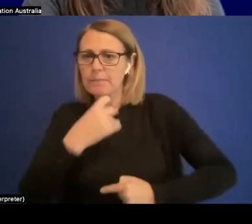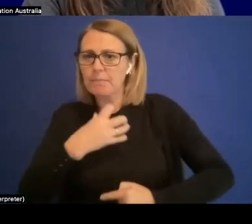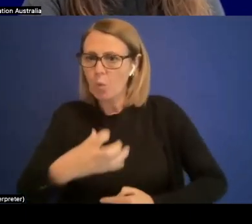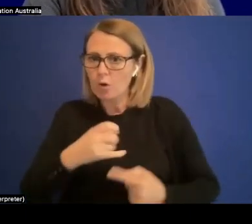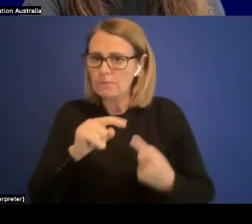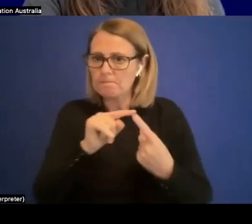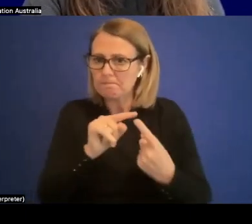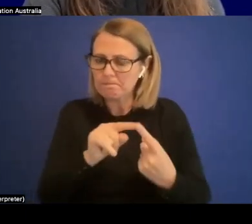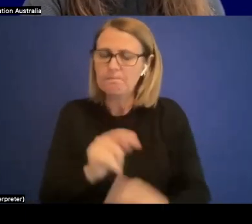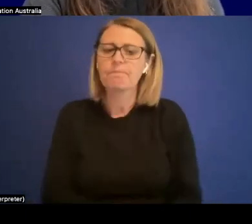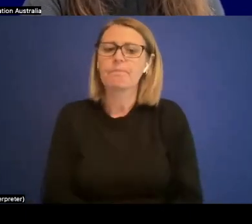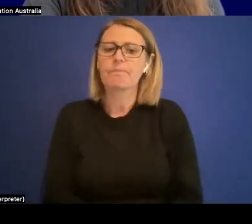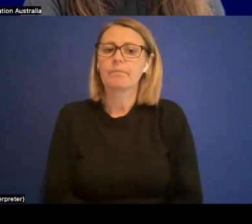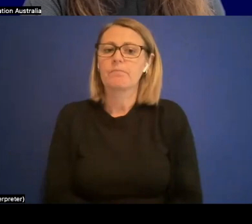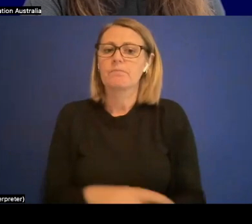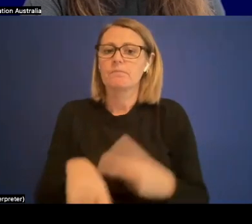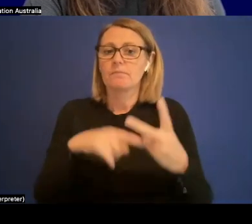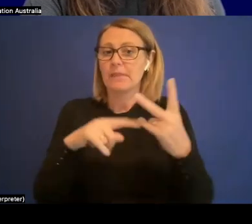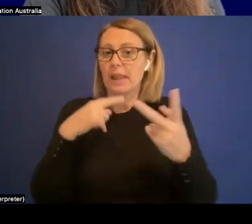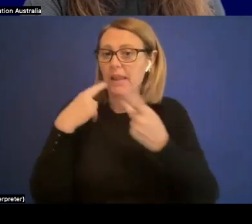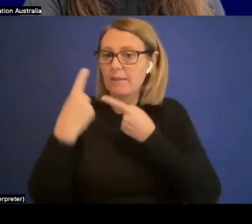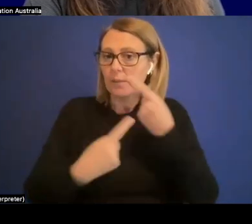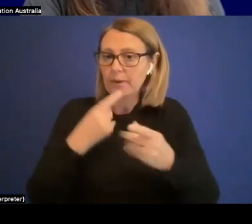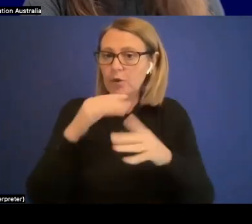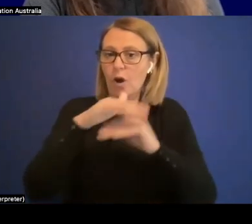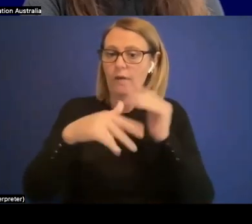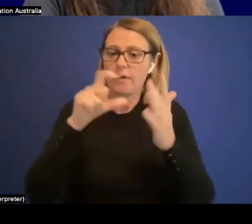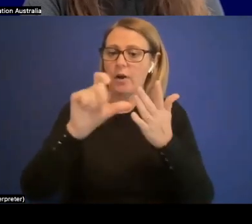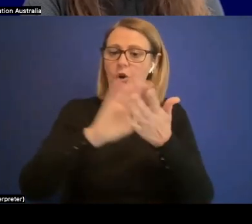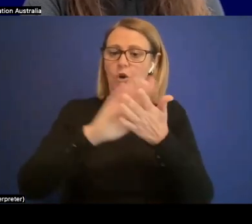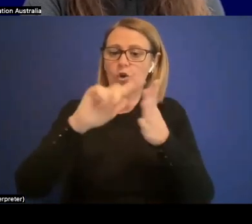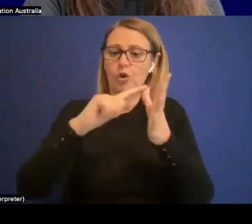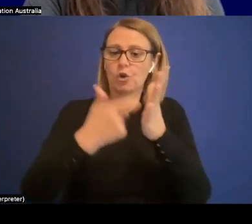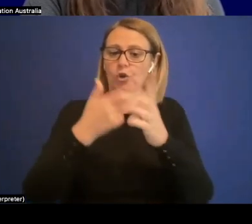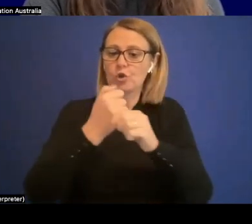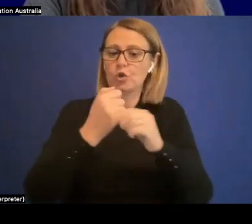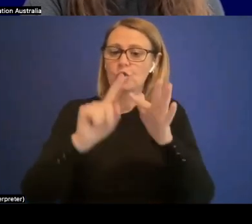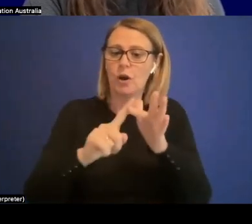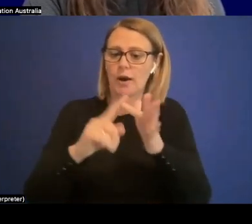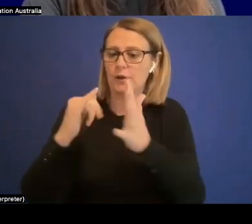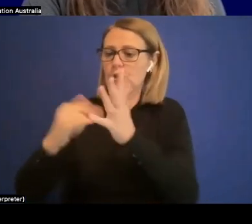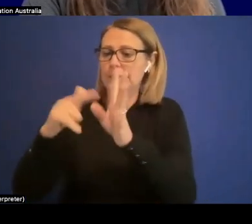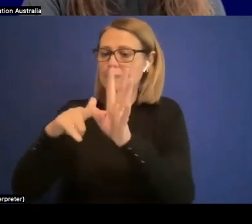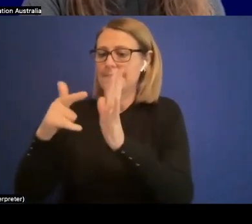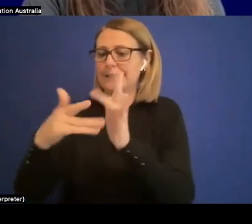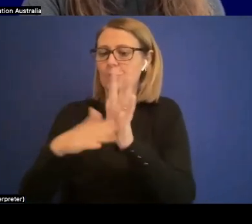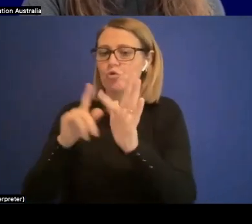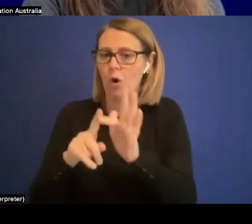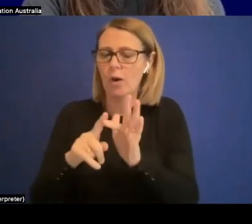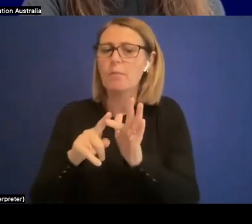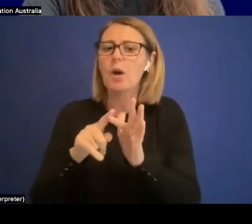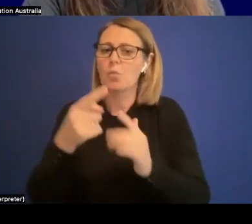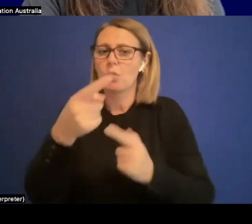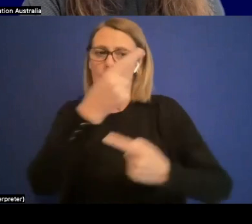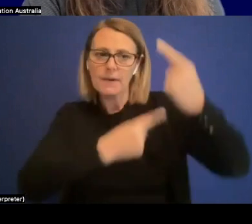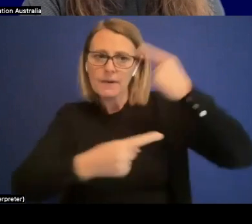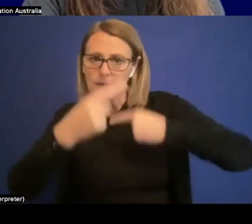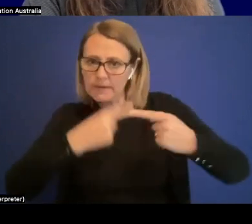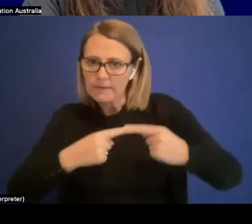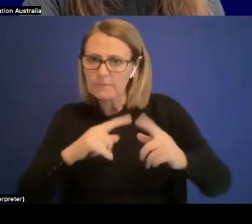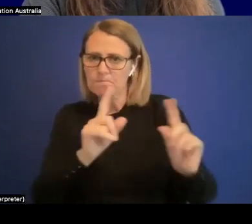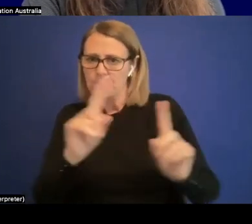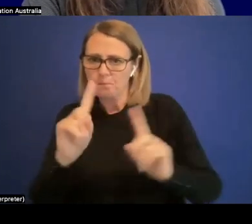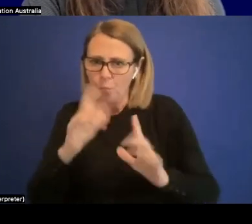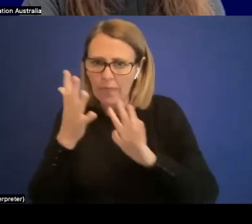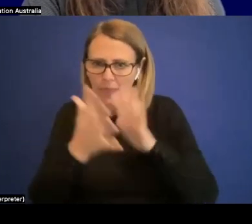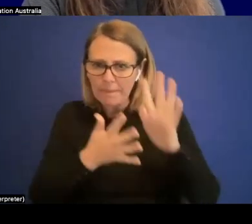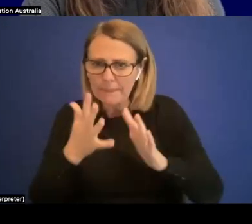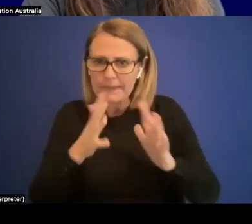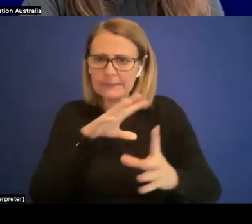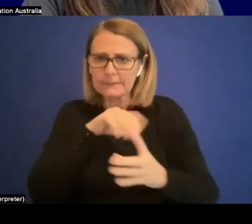Information on CHARGE syndrome was shared widely with all team members and then the deafblind